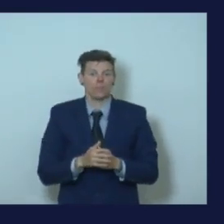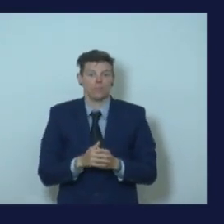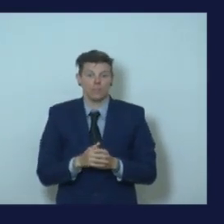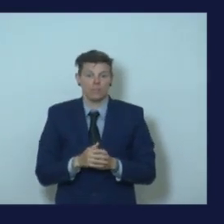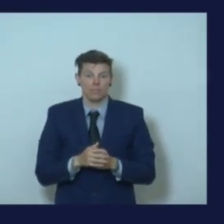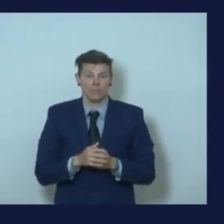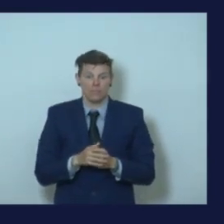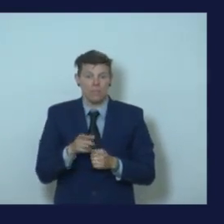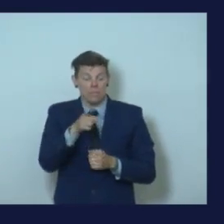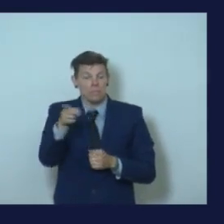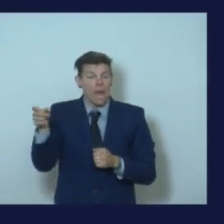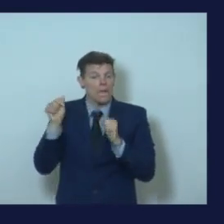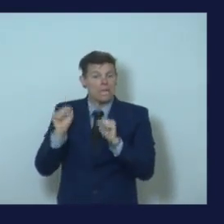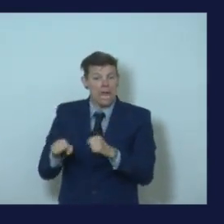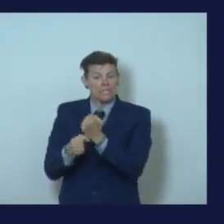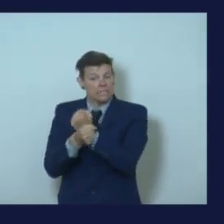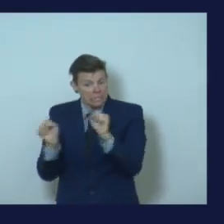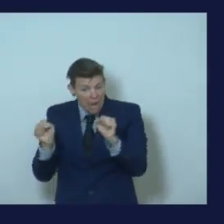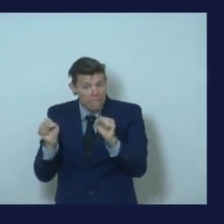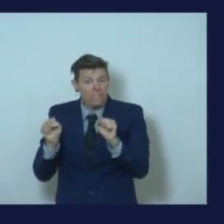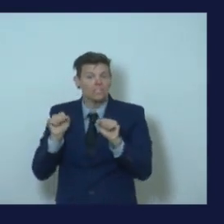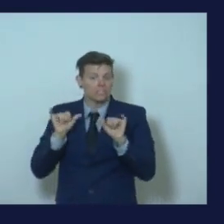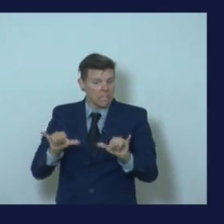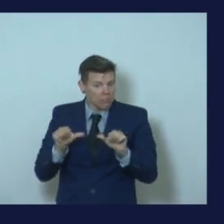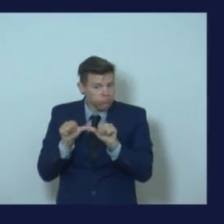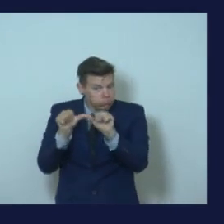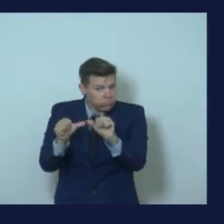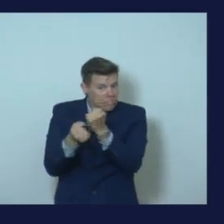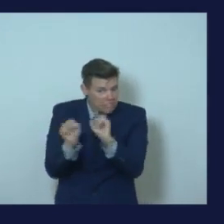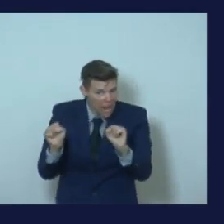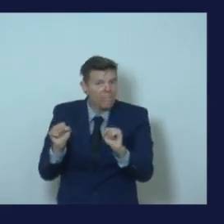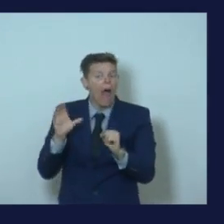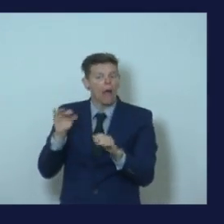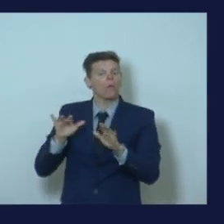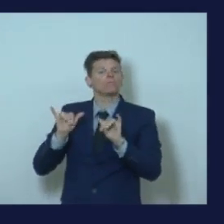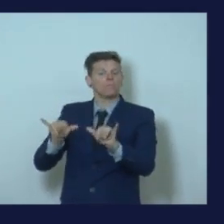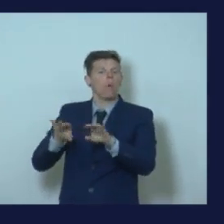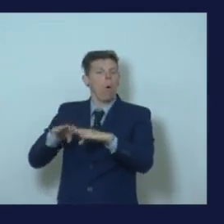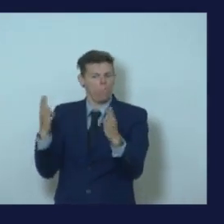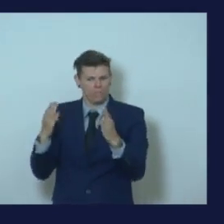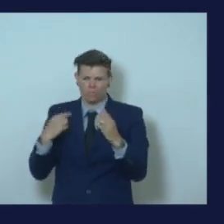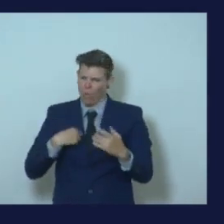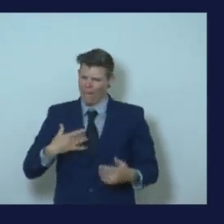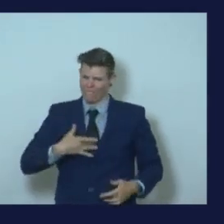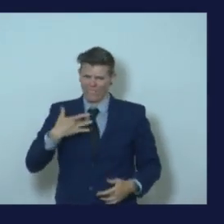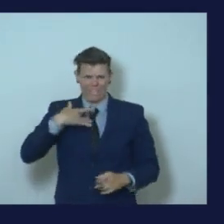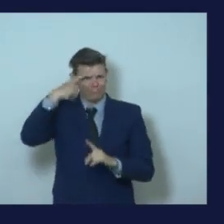CAUTIOUS AND CAREFUL AND HELP US. WE BELIEVE THAT THEY CAN DO.